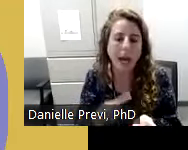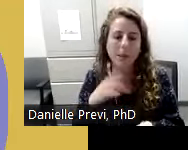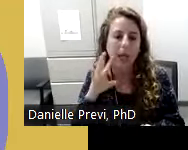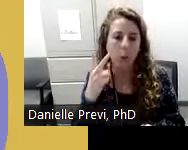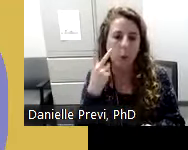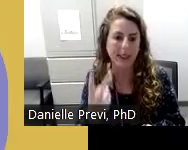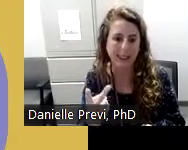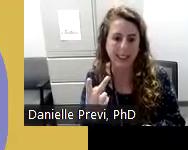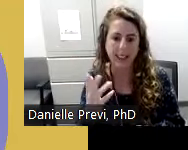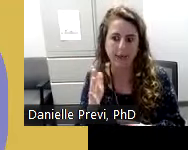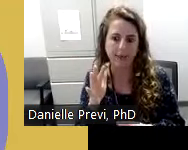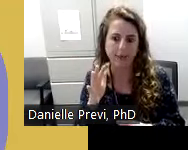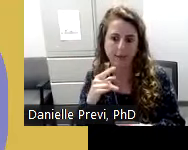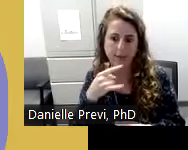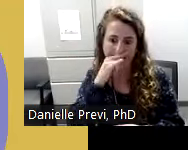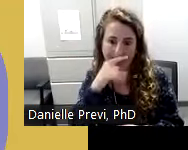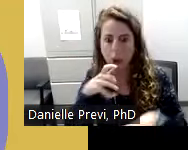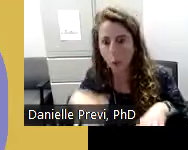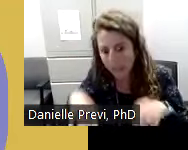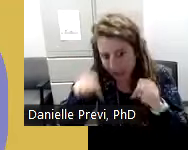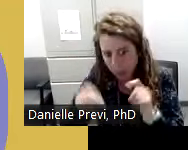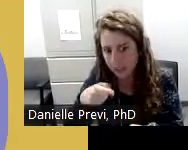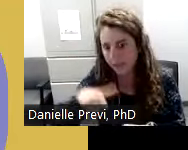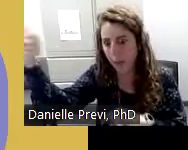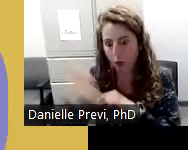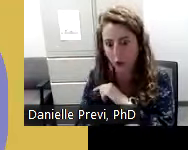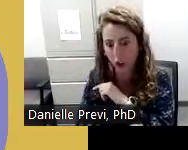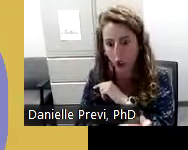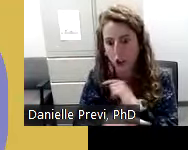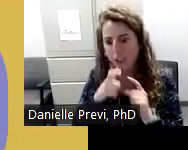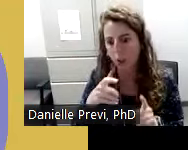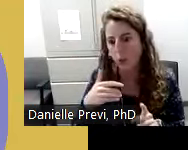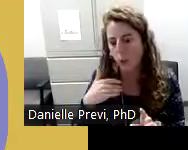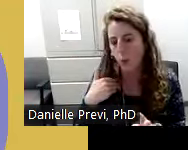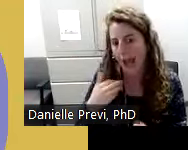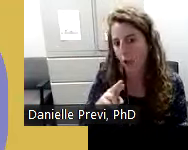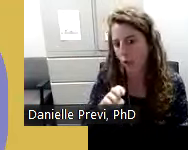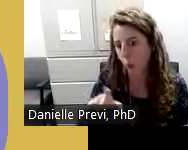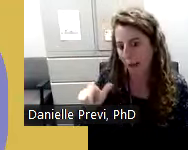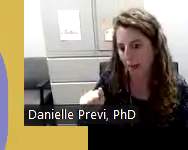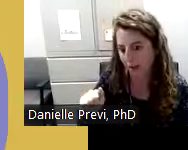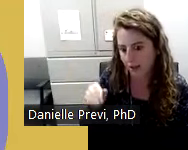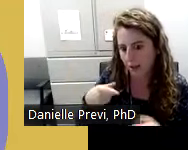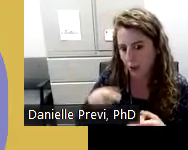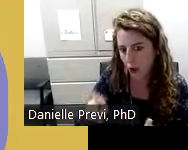rubella as a possible etiology for hearing loss. So if we have children who have been adopted